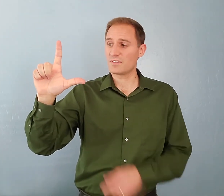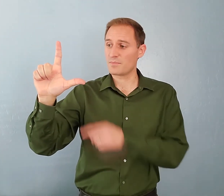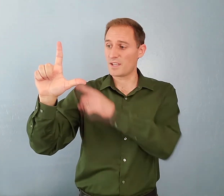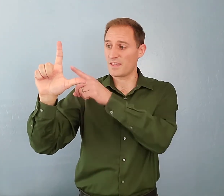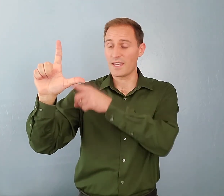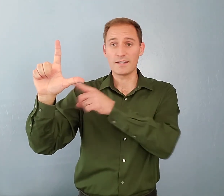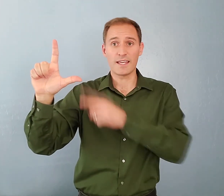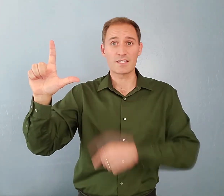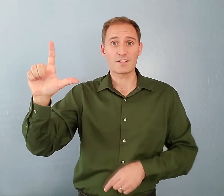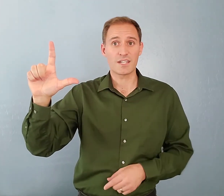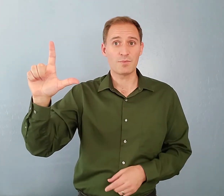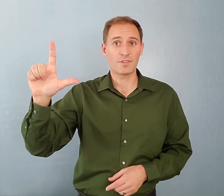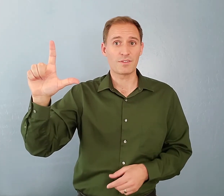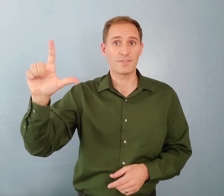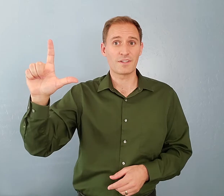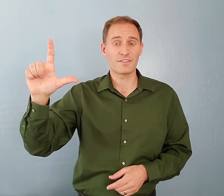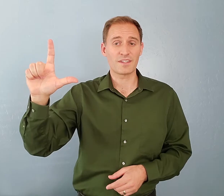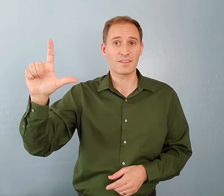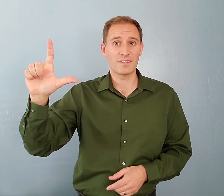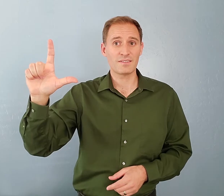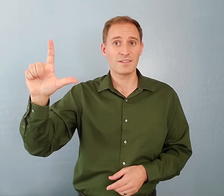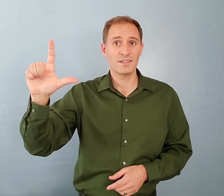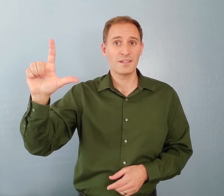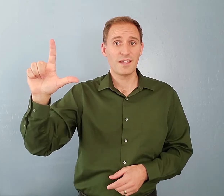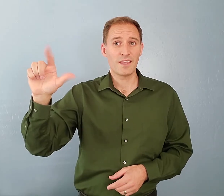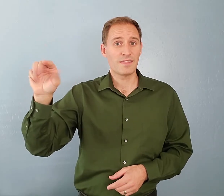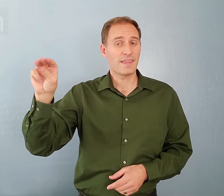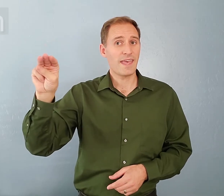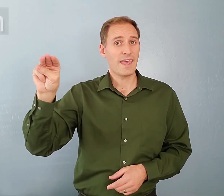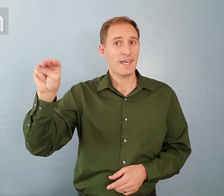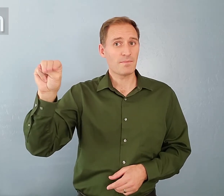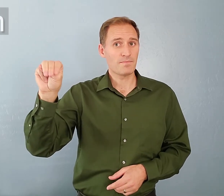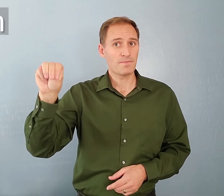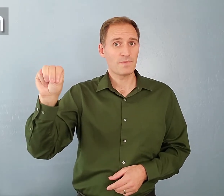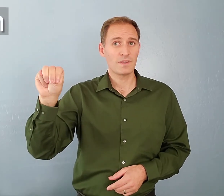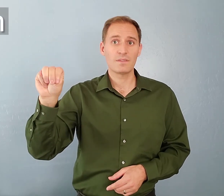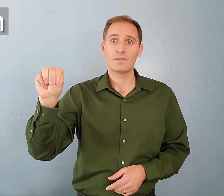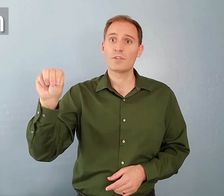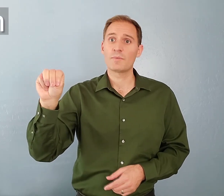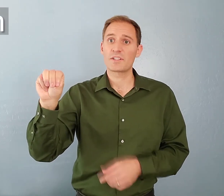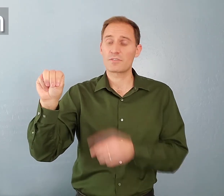make the L handshape with your fingers like this and M you will make sure that